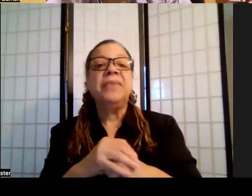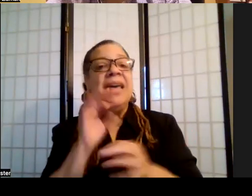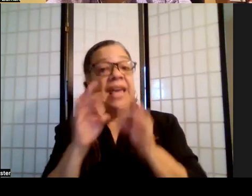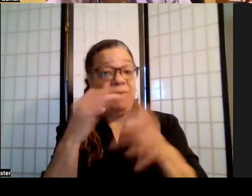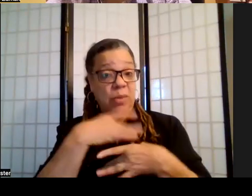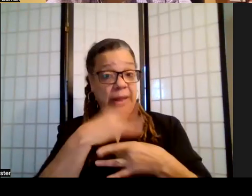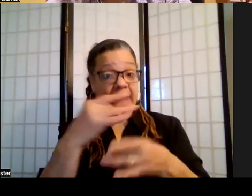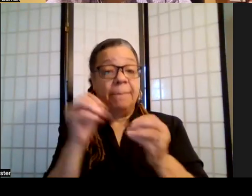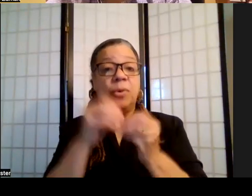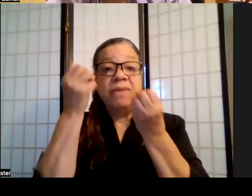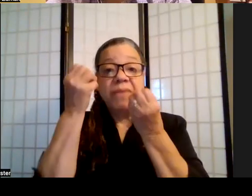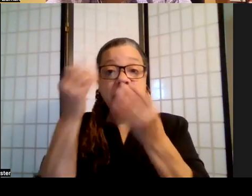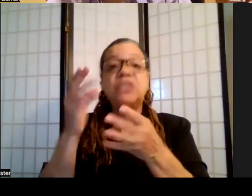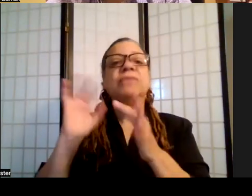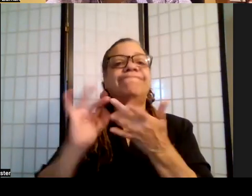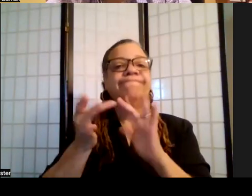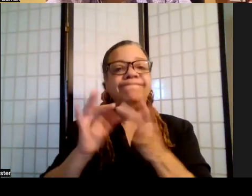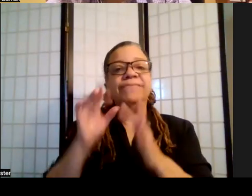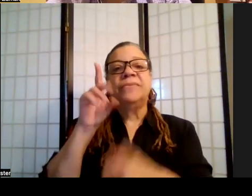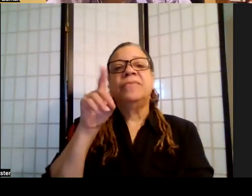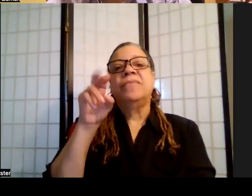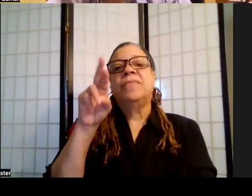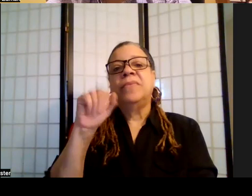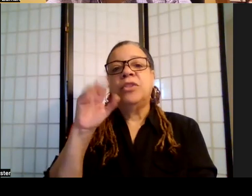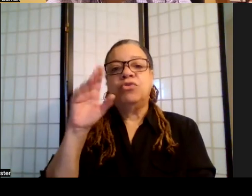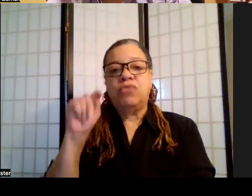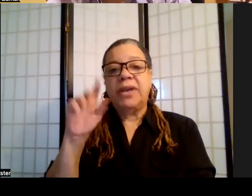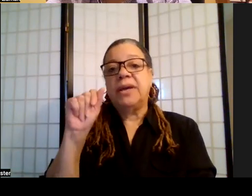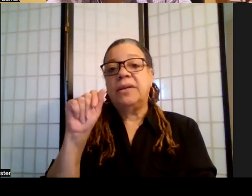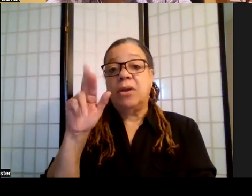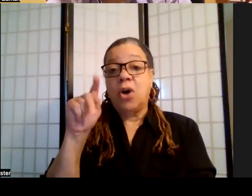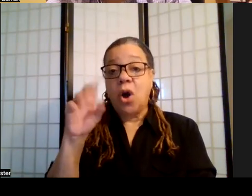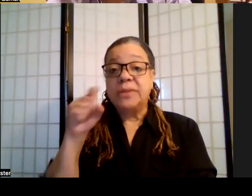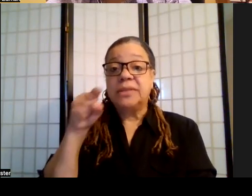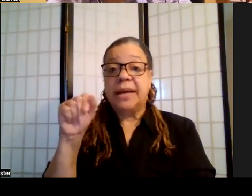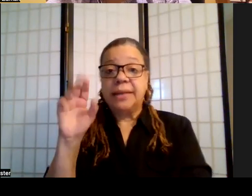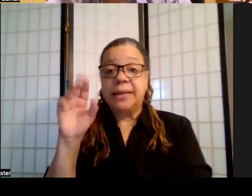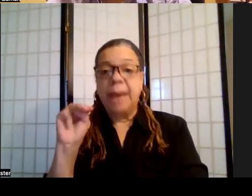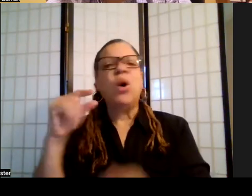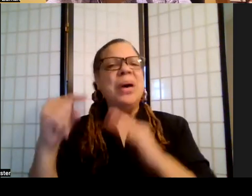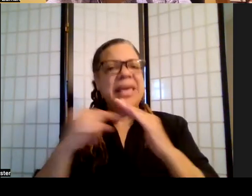please go to our website dracutarts.com. Or email us at dracutarts@gmail.com.